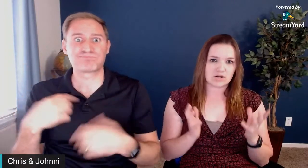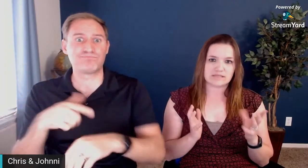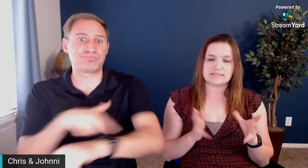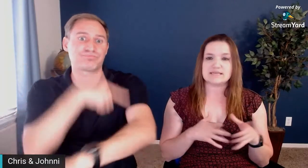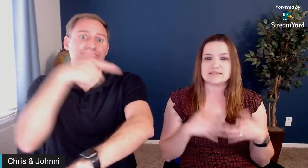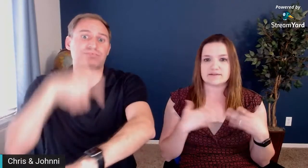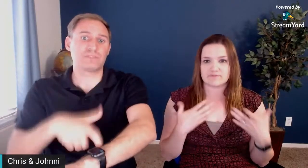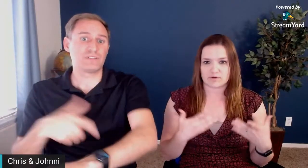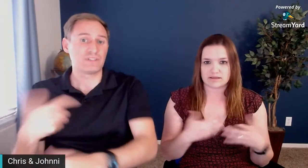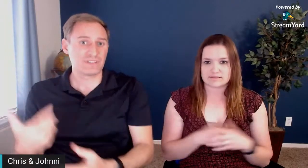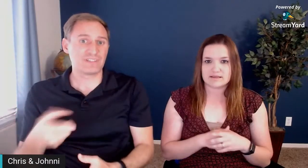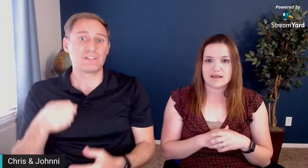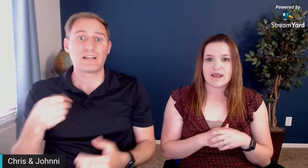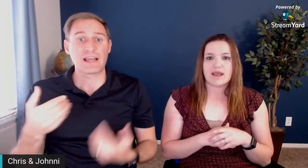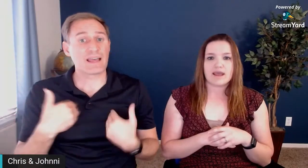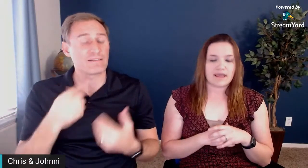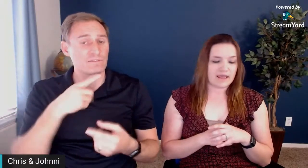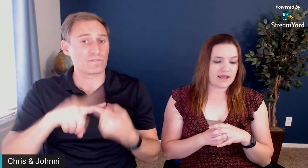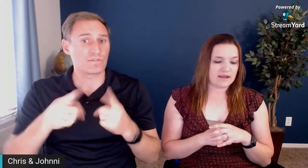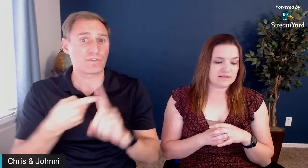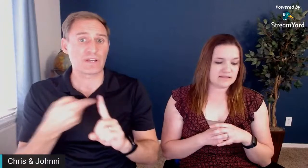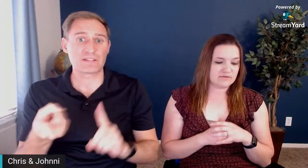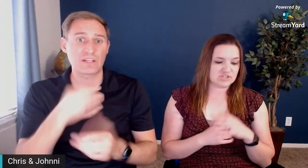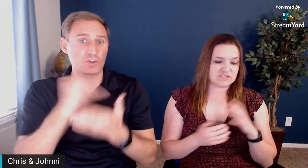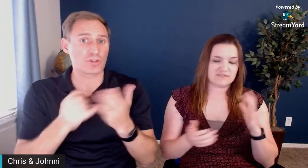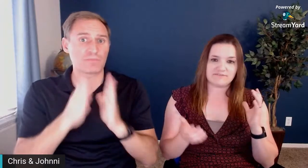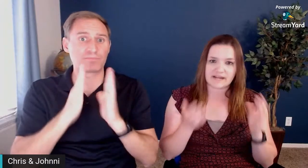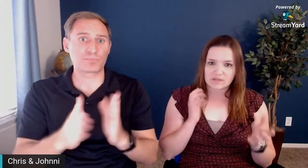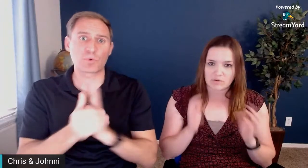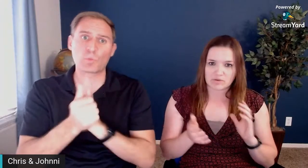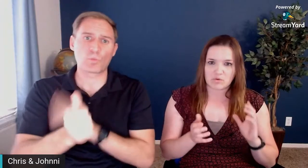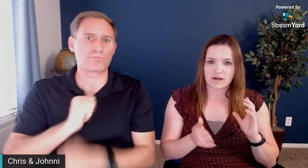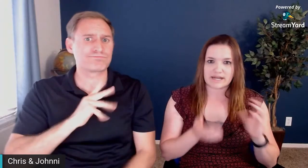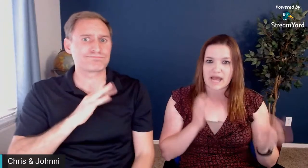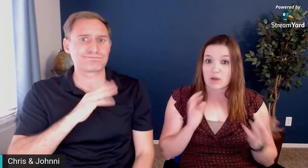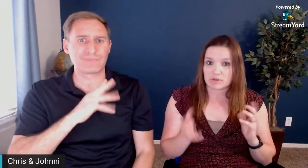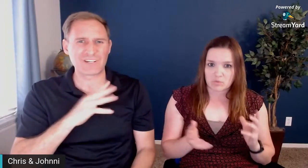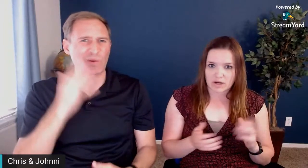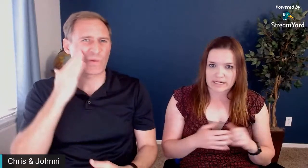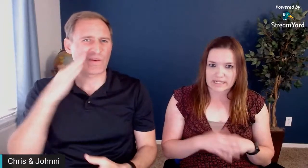artist he did it for us and it was just finding what we wanted how we wanted it